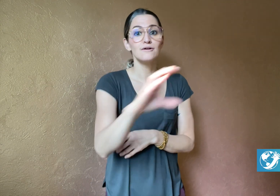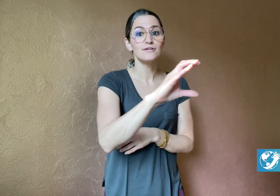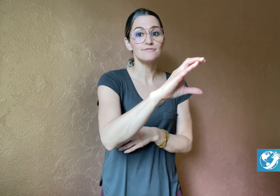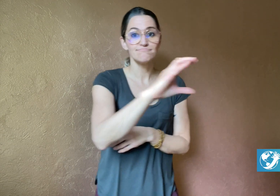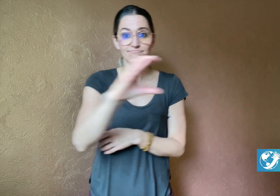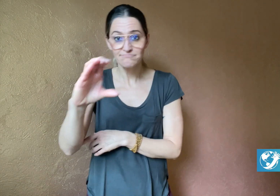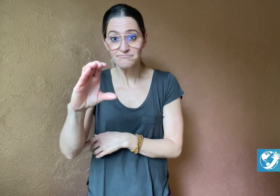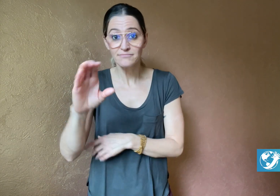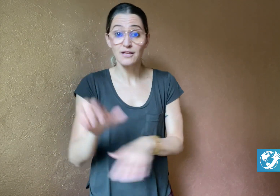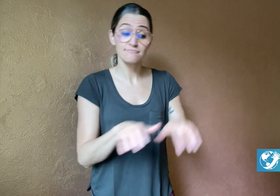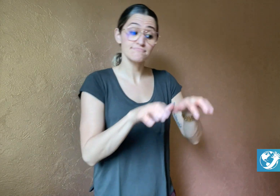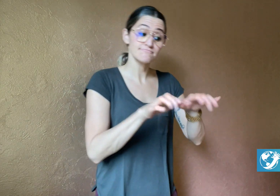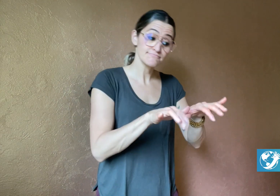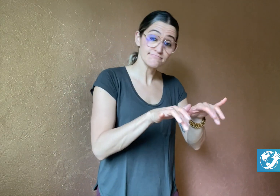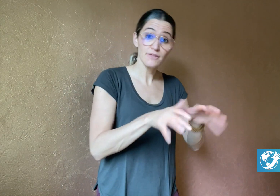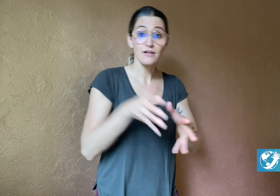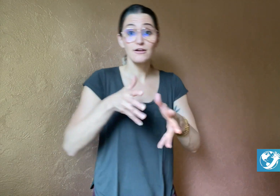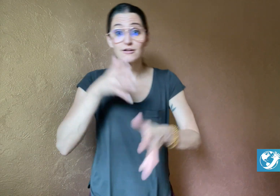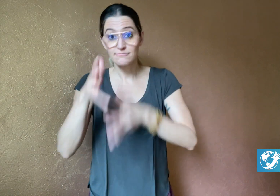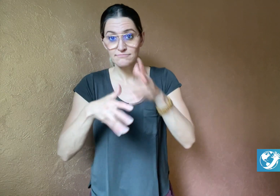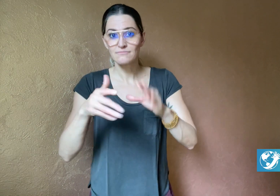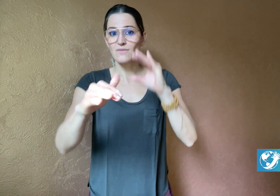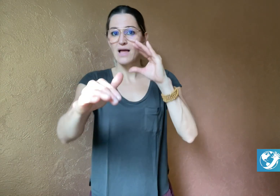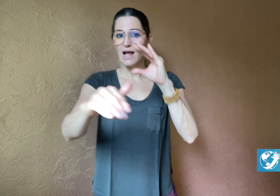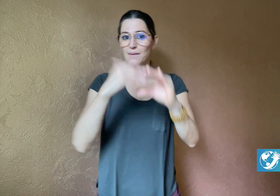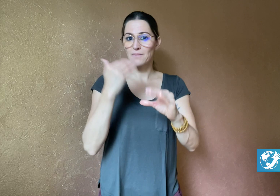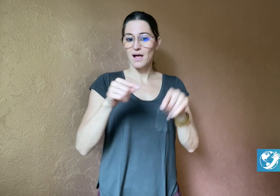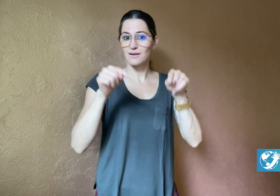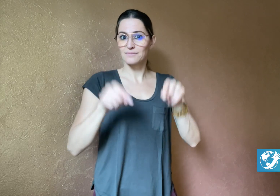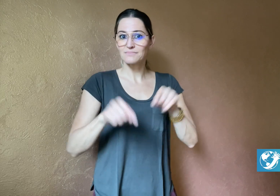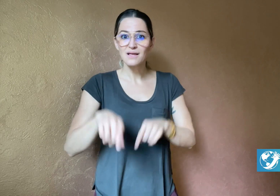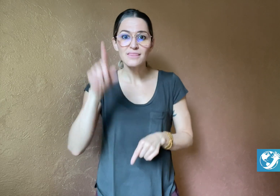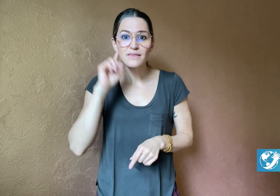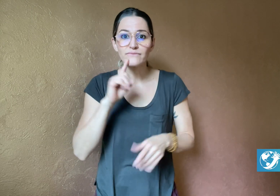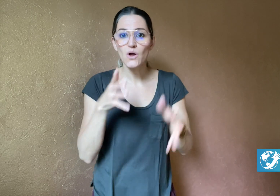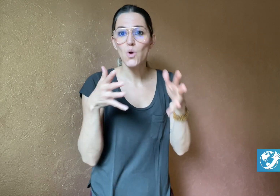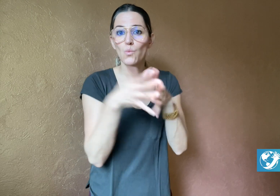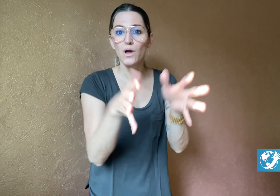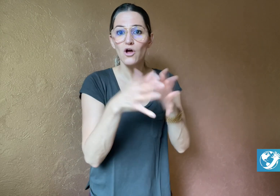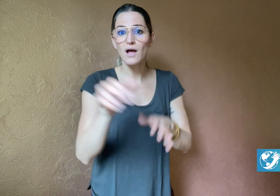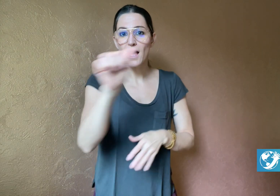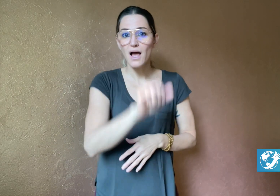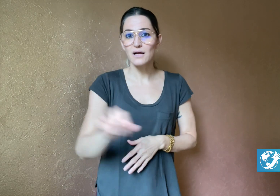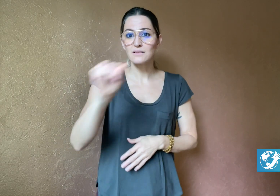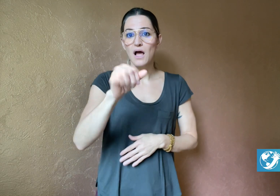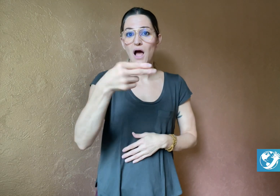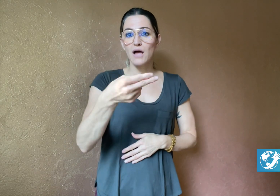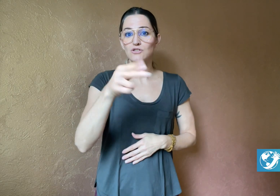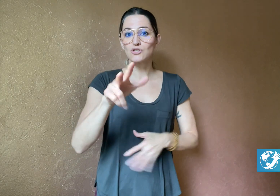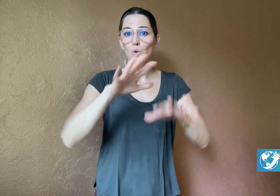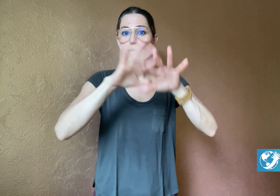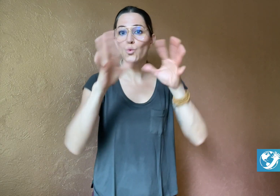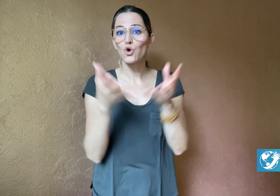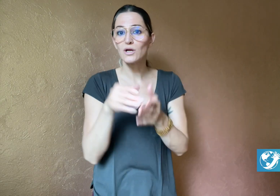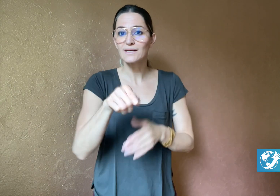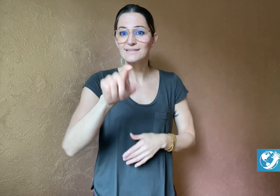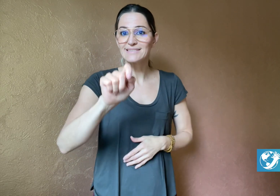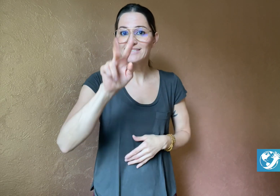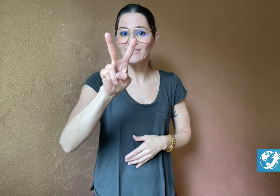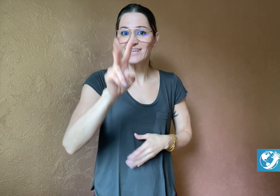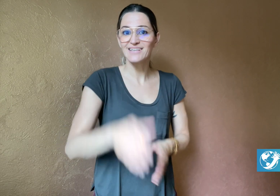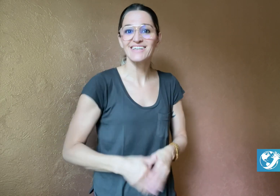in landscape format to deafwire@h3world.tv.